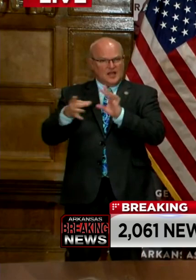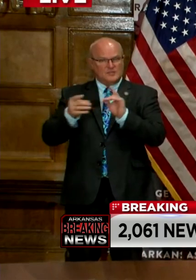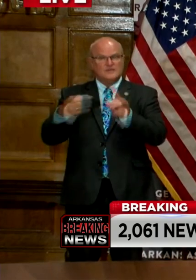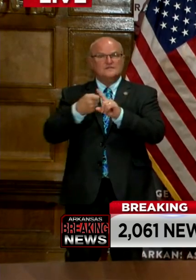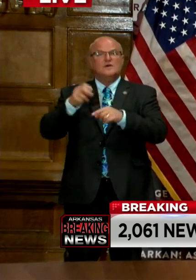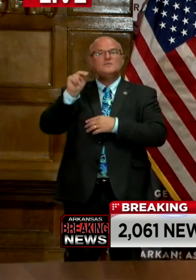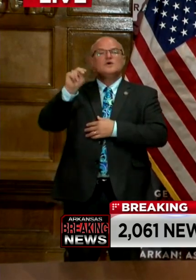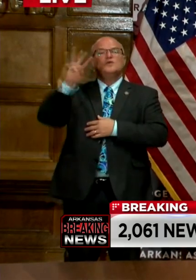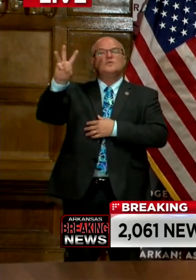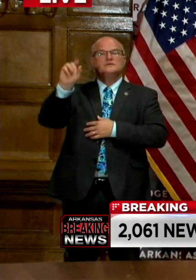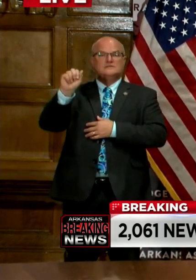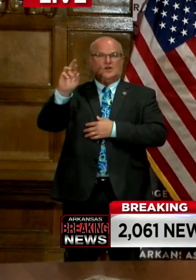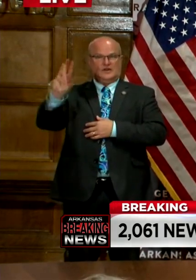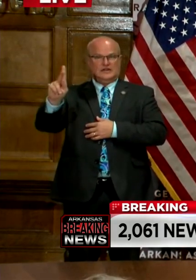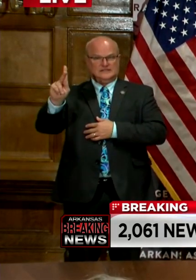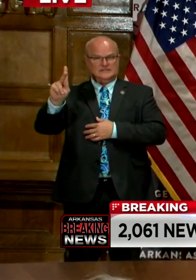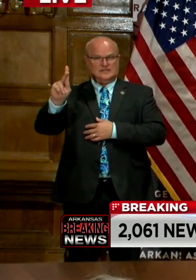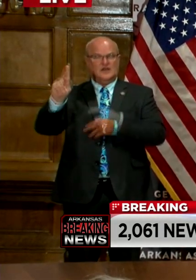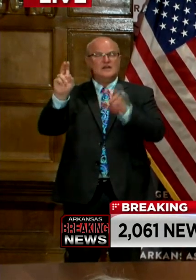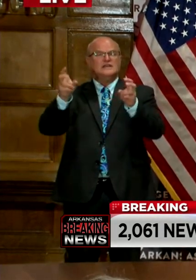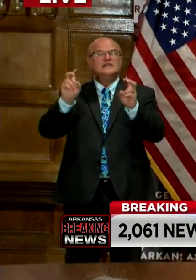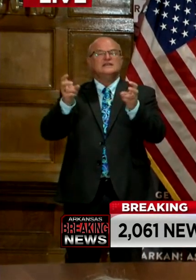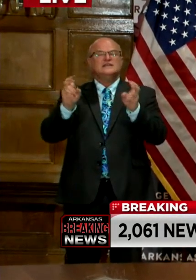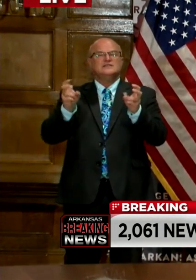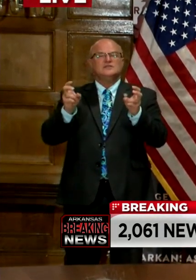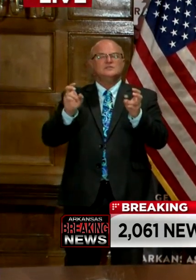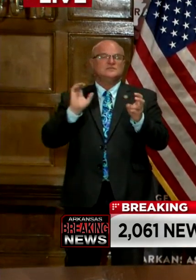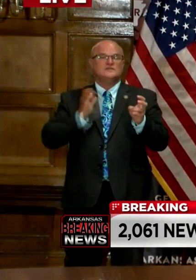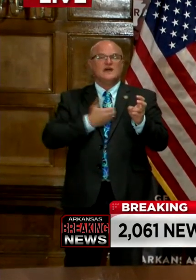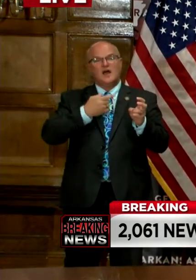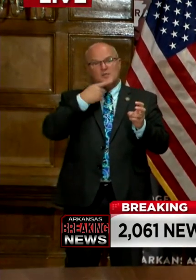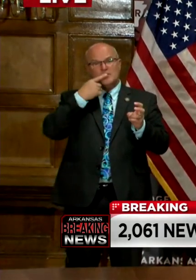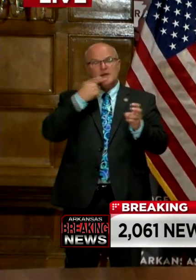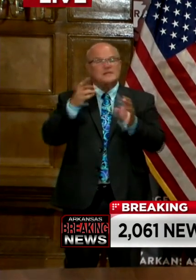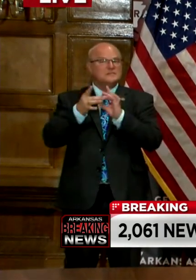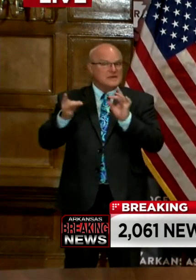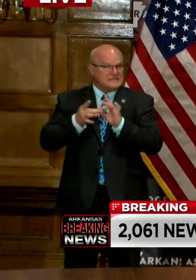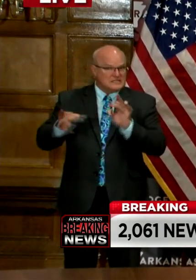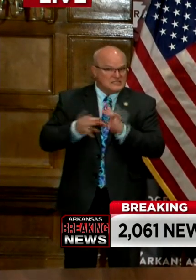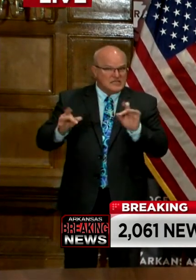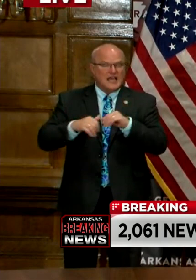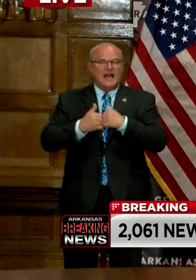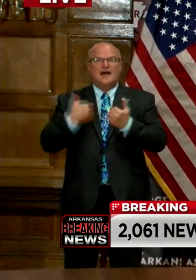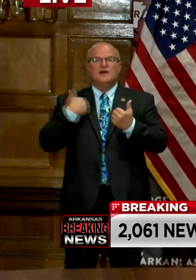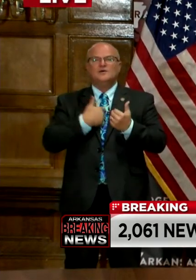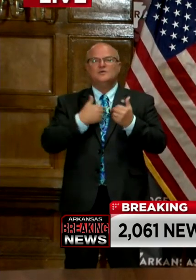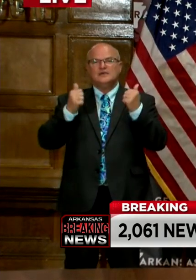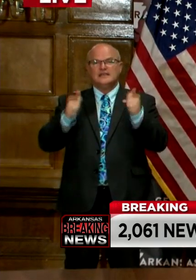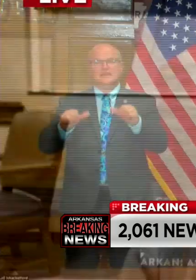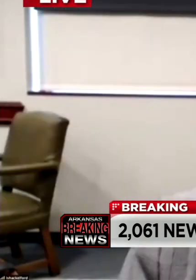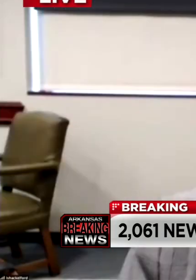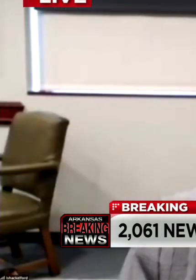I'LL TURN IT OVER TO THE GOVERNOR. SHACKELFORD WHO HAS COMMENTS